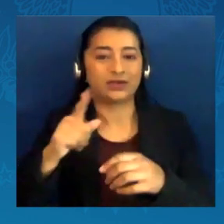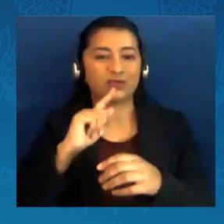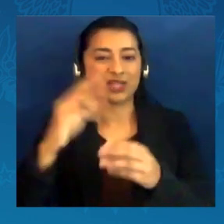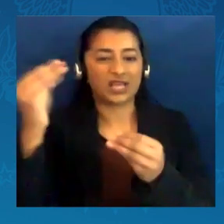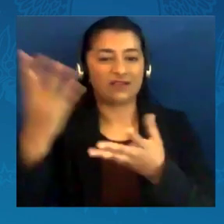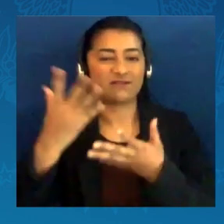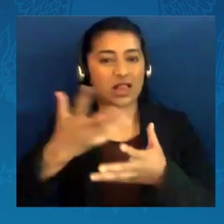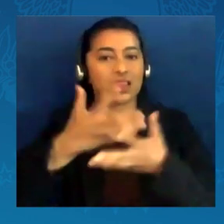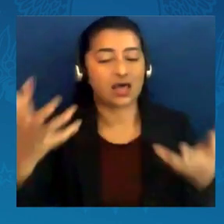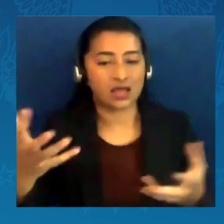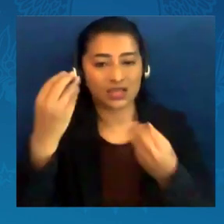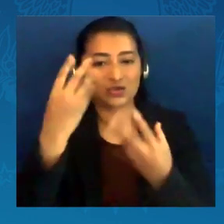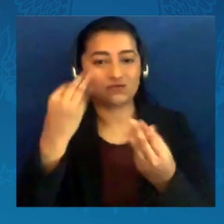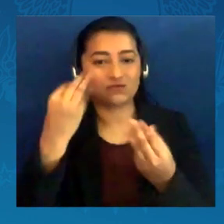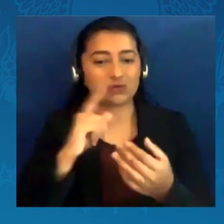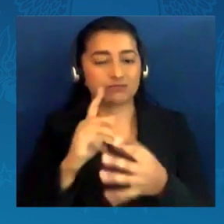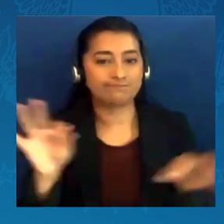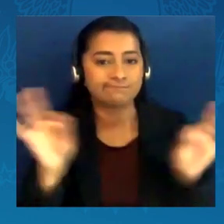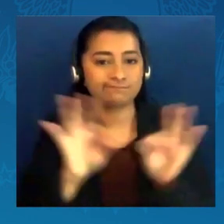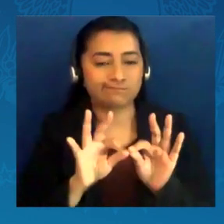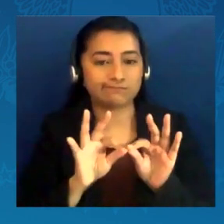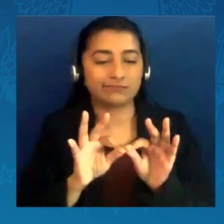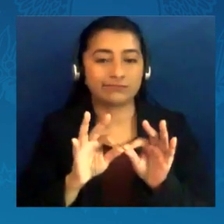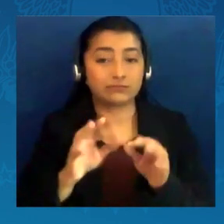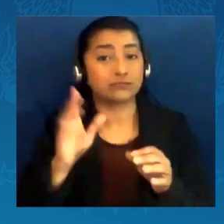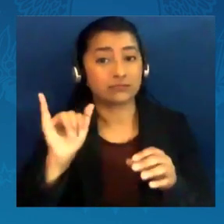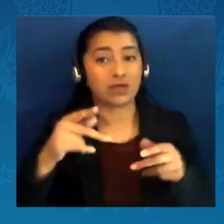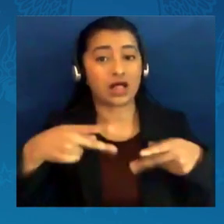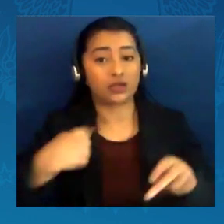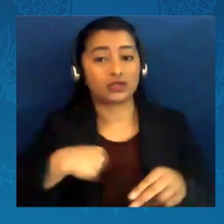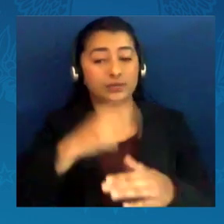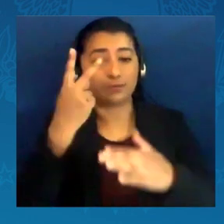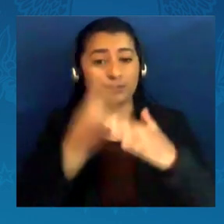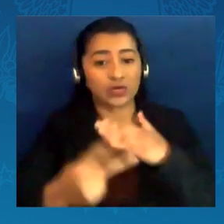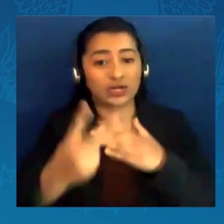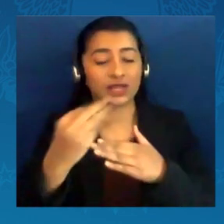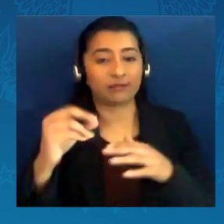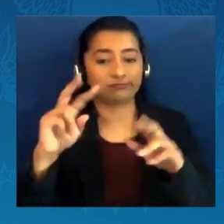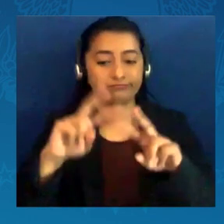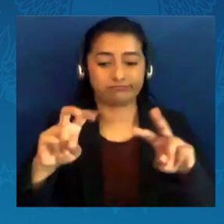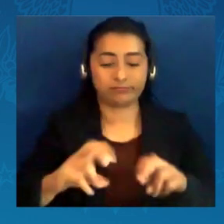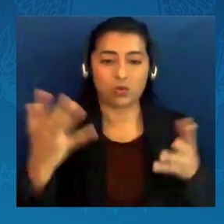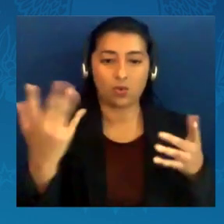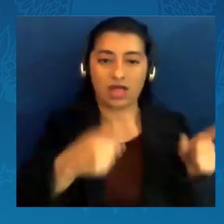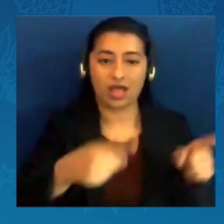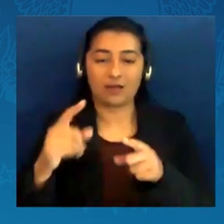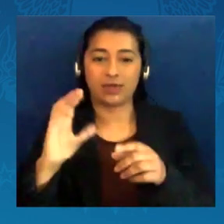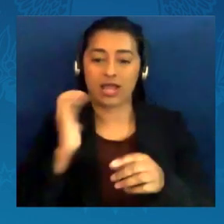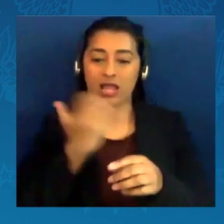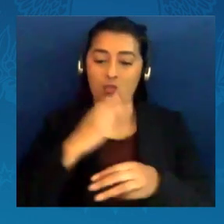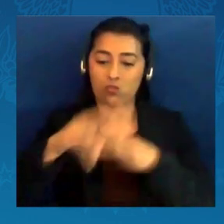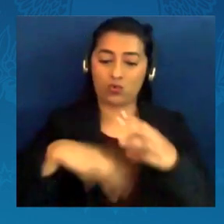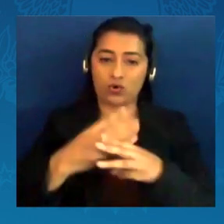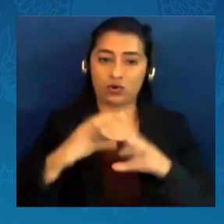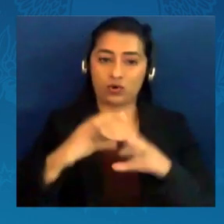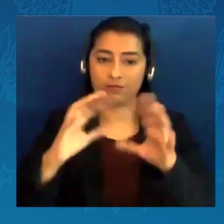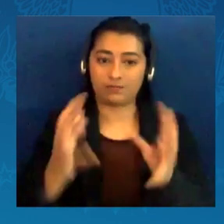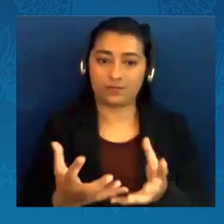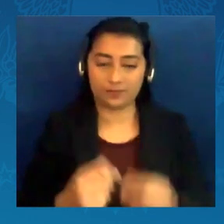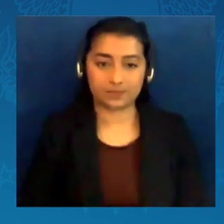that allows us to not only predict, but to analyze what is happening in our world and in our -- and atmosphere.